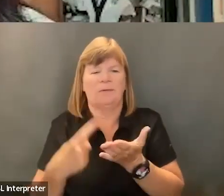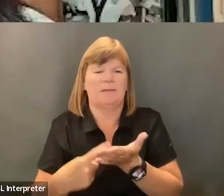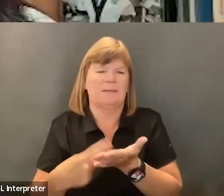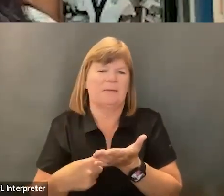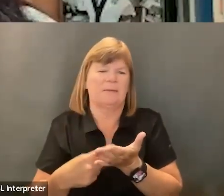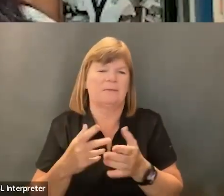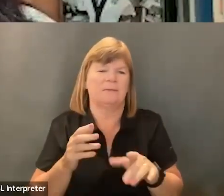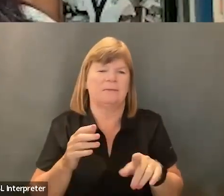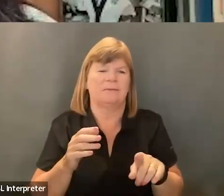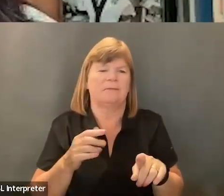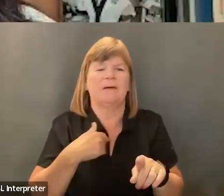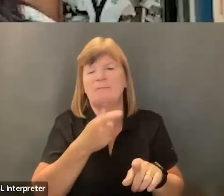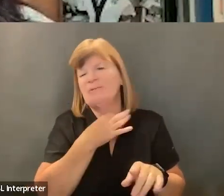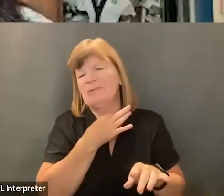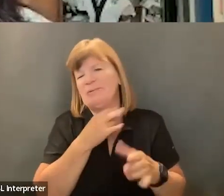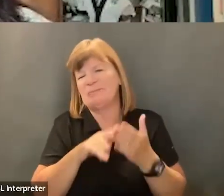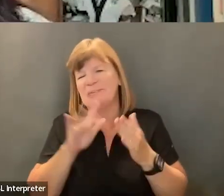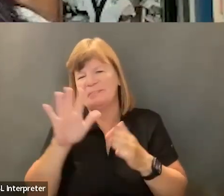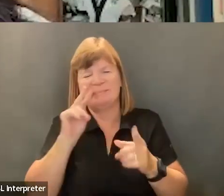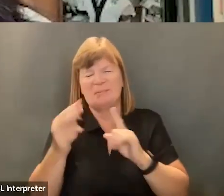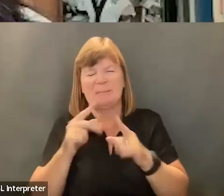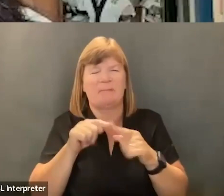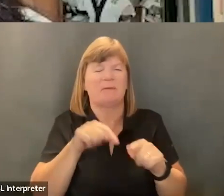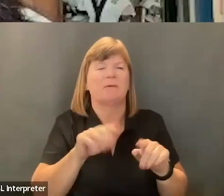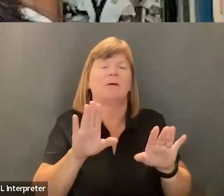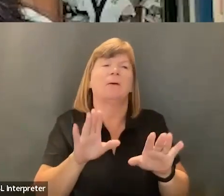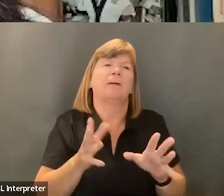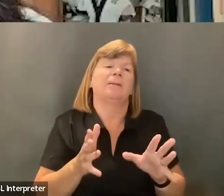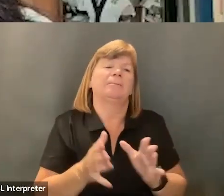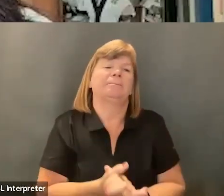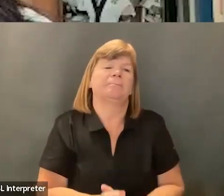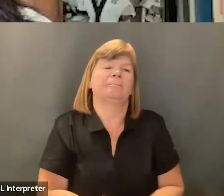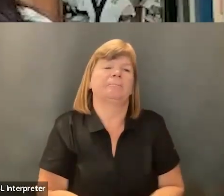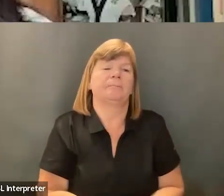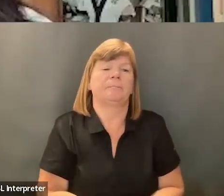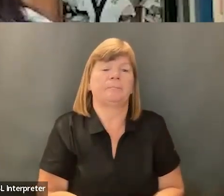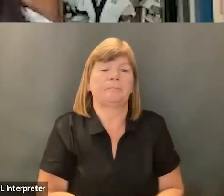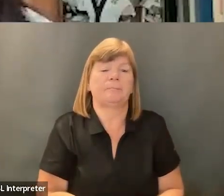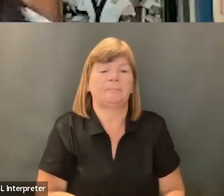um because I'm interested to hear what he has to say about this but um you know when you just zoom